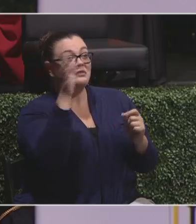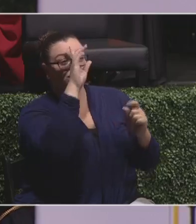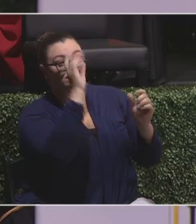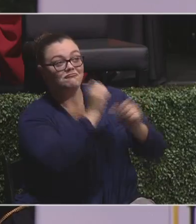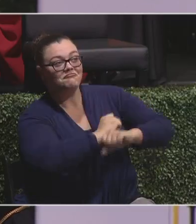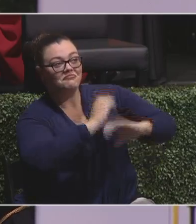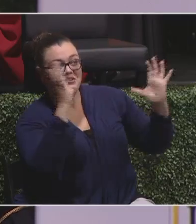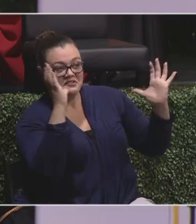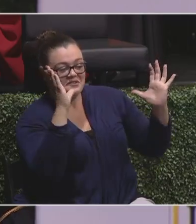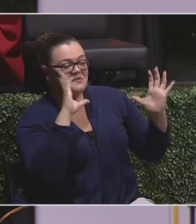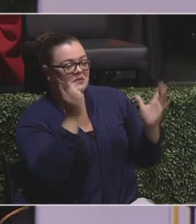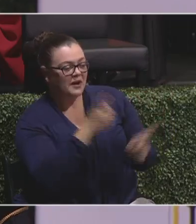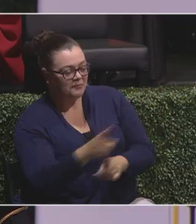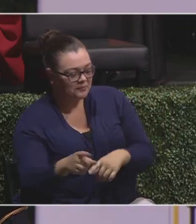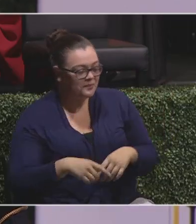YOU, CLASS OF 2018, YOU ARE THE CREATORS OF TOMORROW.